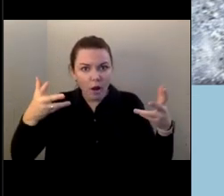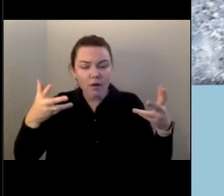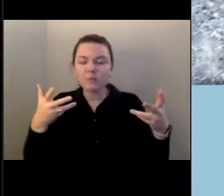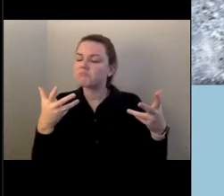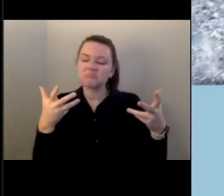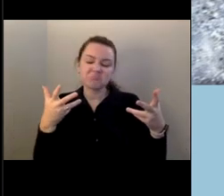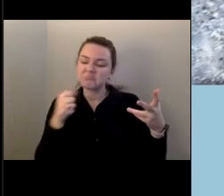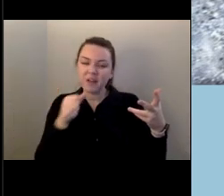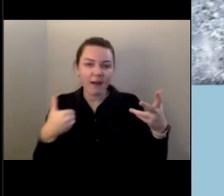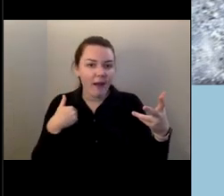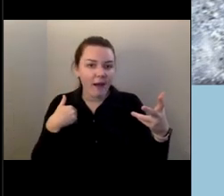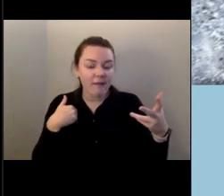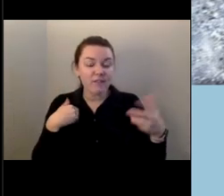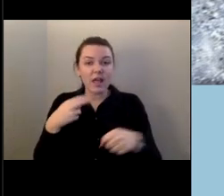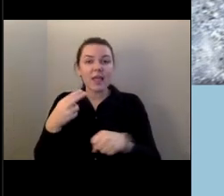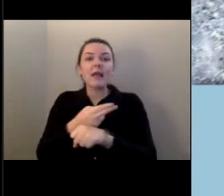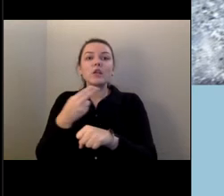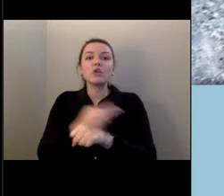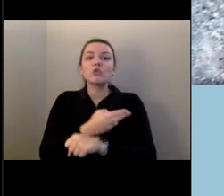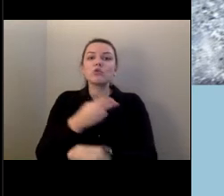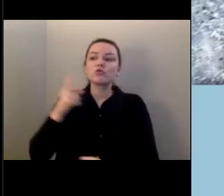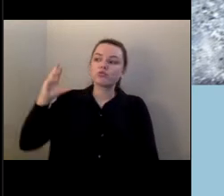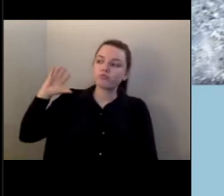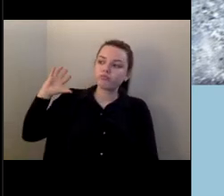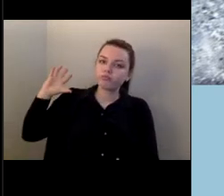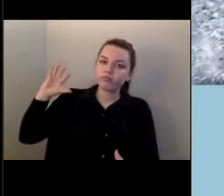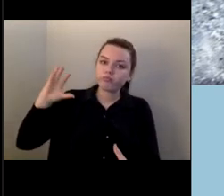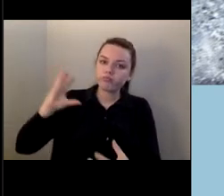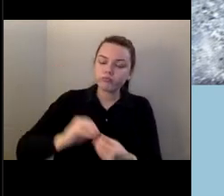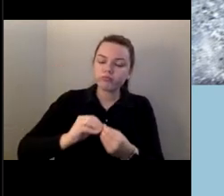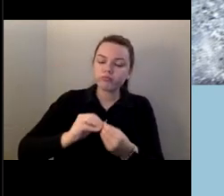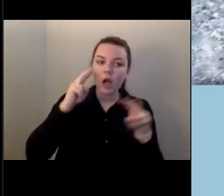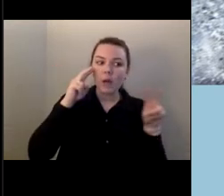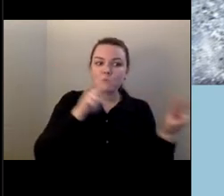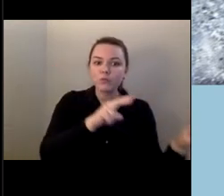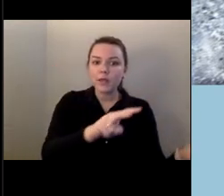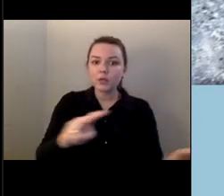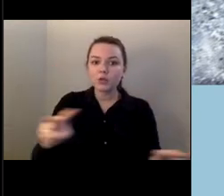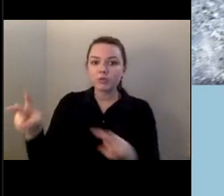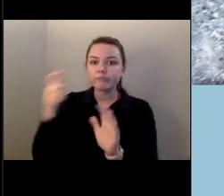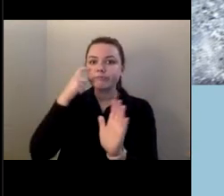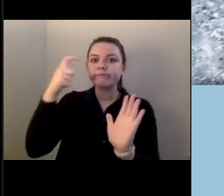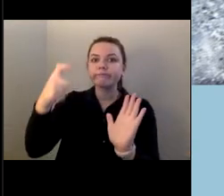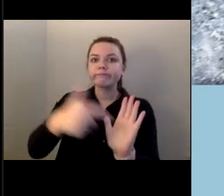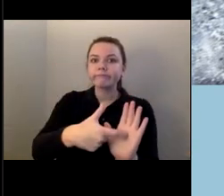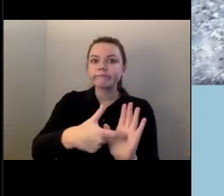over hundreds of years with this our oldest ancestor, the coral polyp.